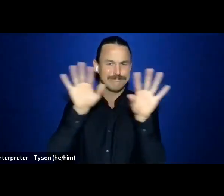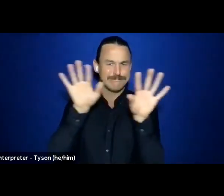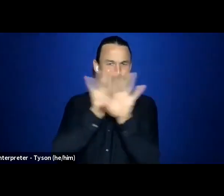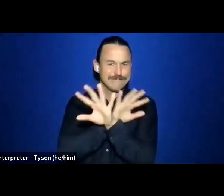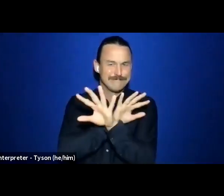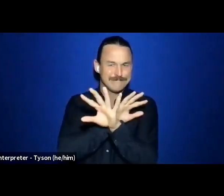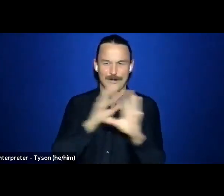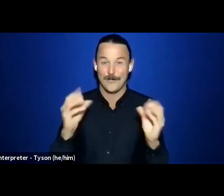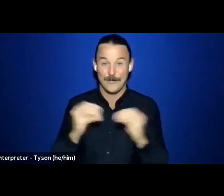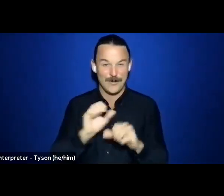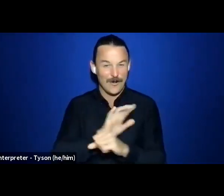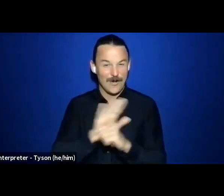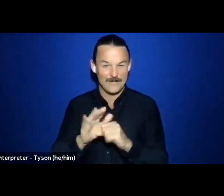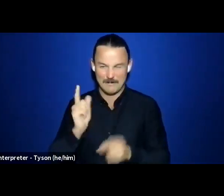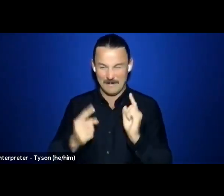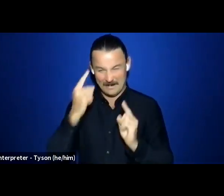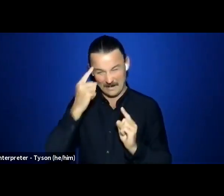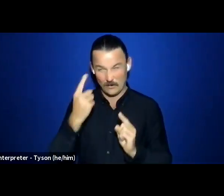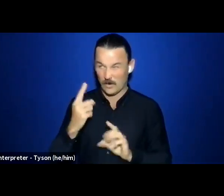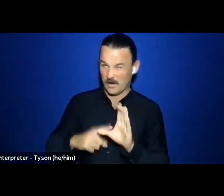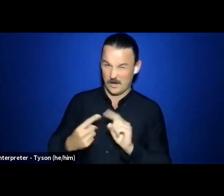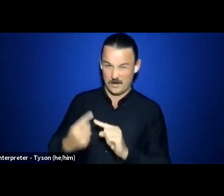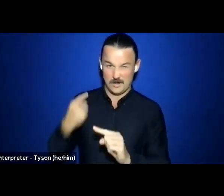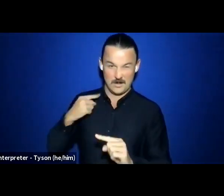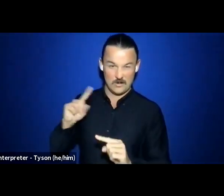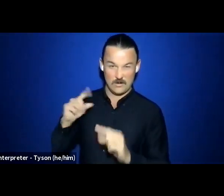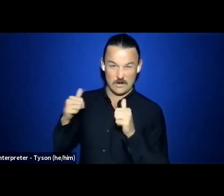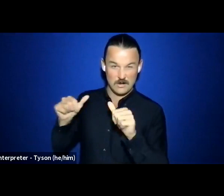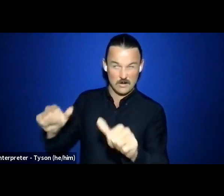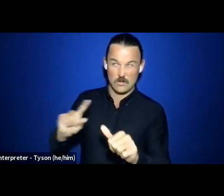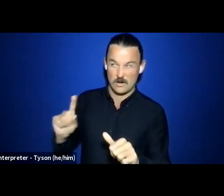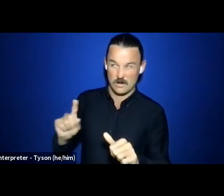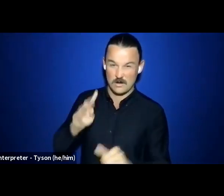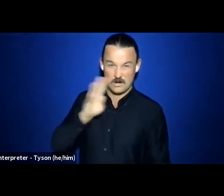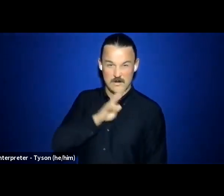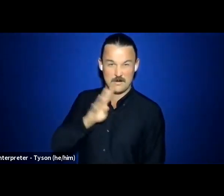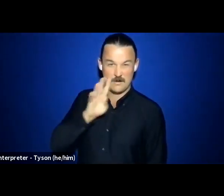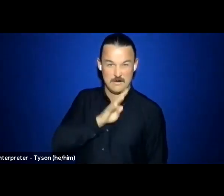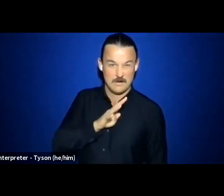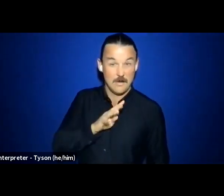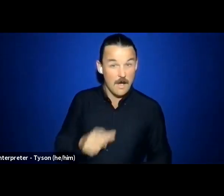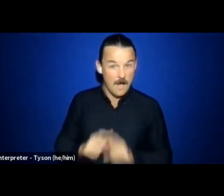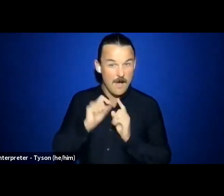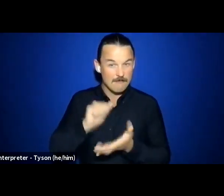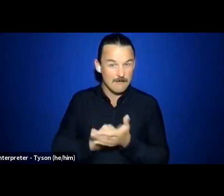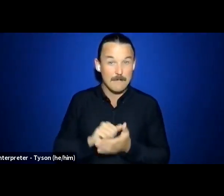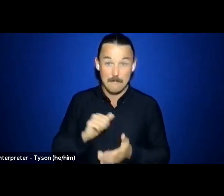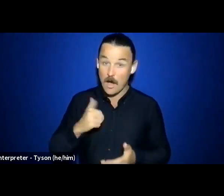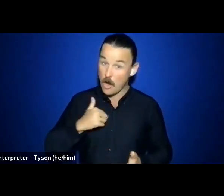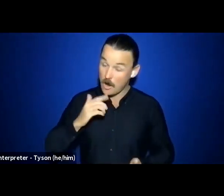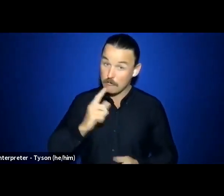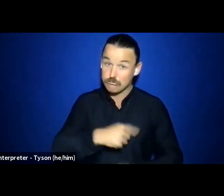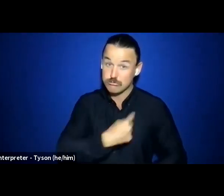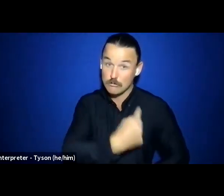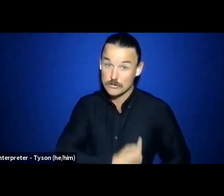know sometimes we. at this year, even was at this year, even was, let alone what you accomplished. But I assure you.